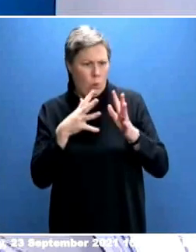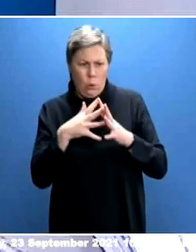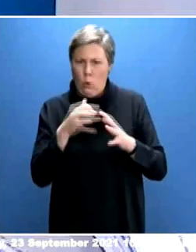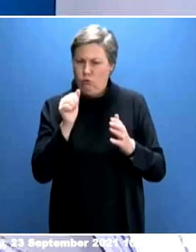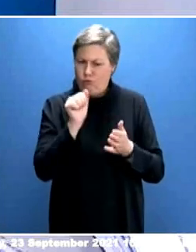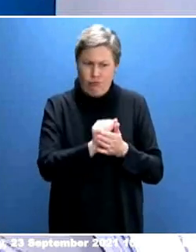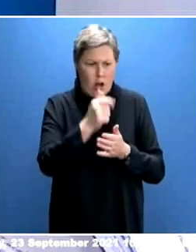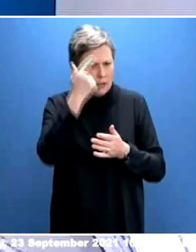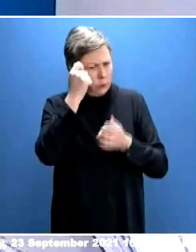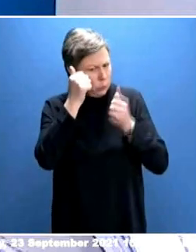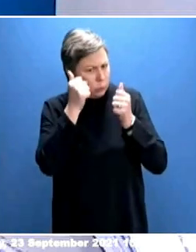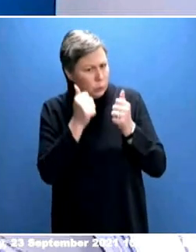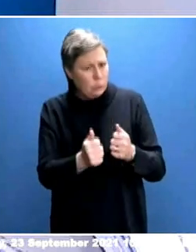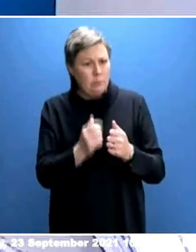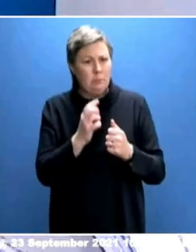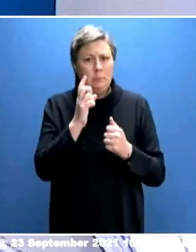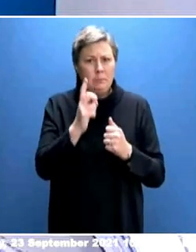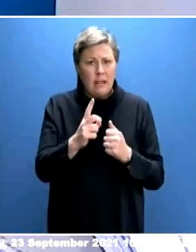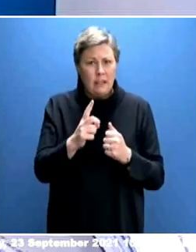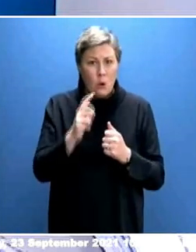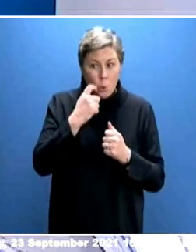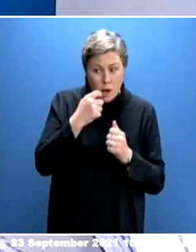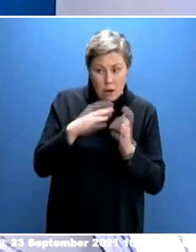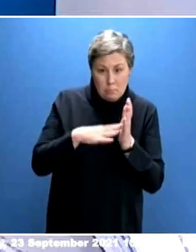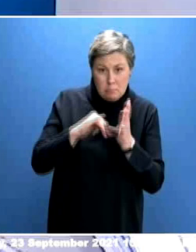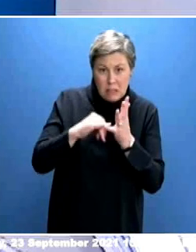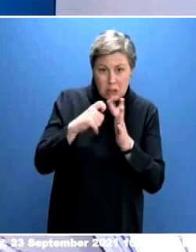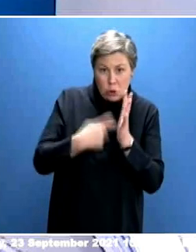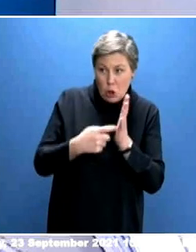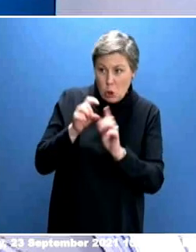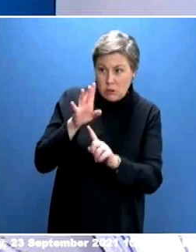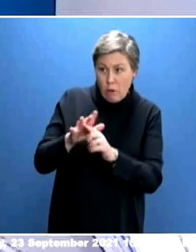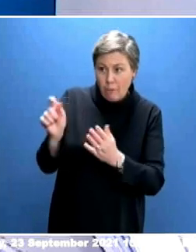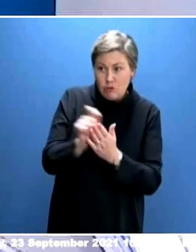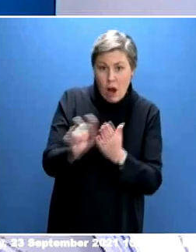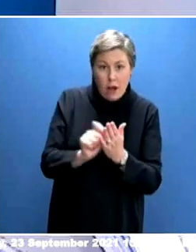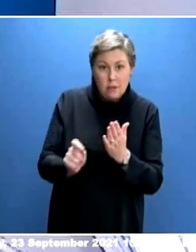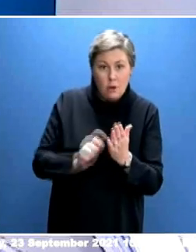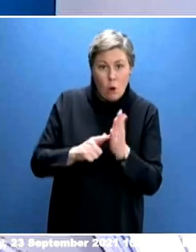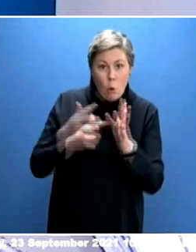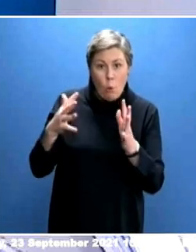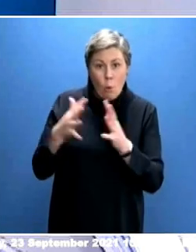Yes. I don't know that Ms Kerr will be drafting the legislation or giving instructions to parliamentary counsel to do so.